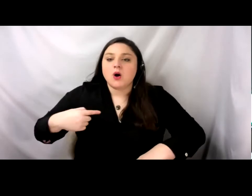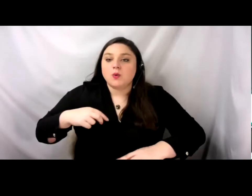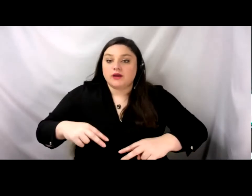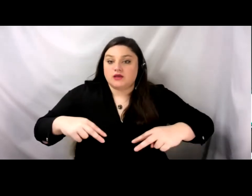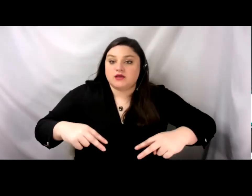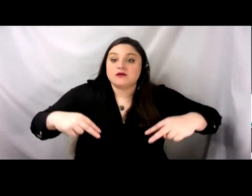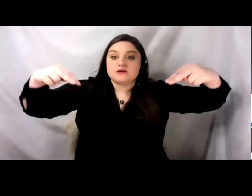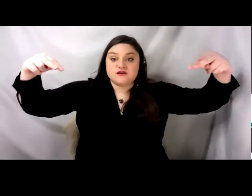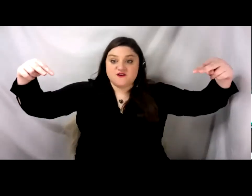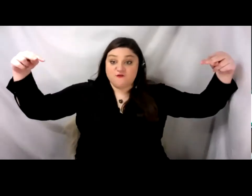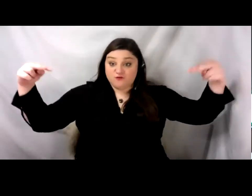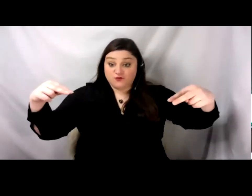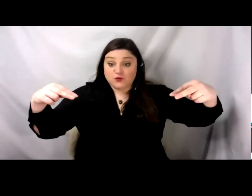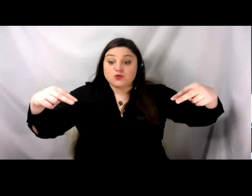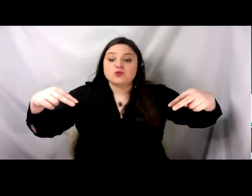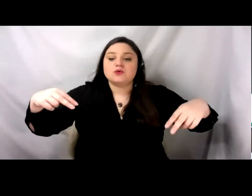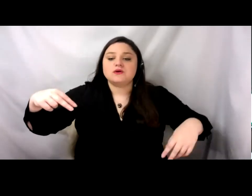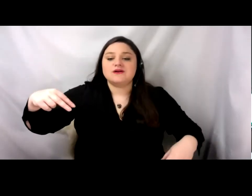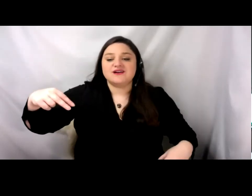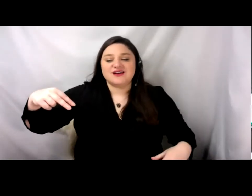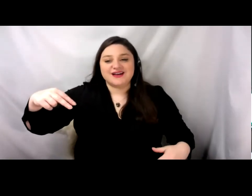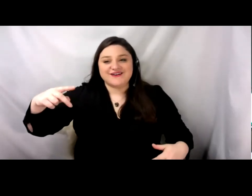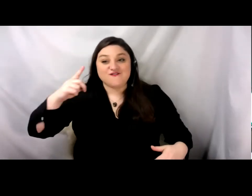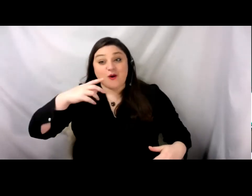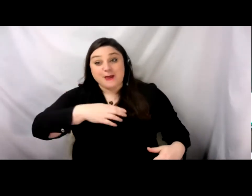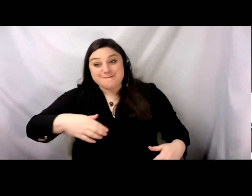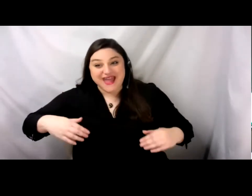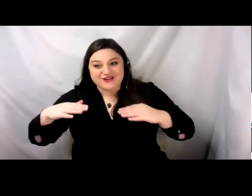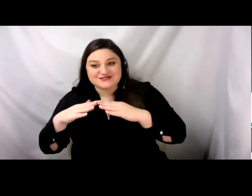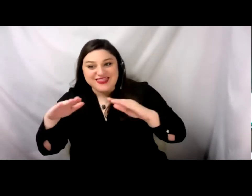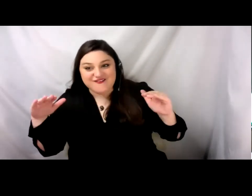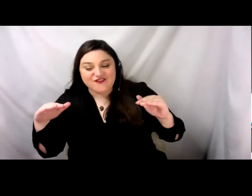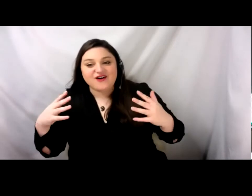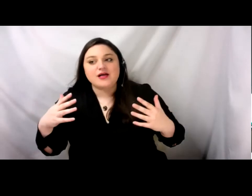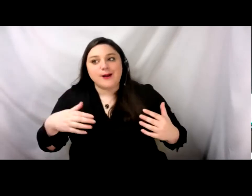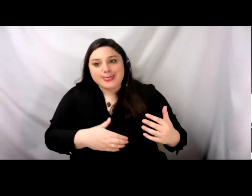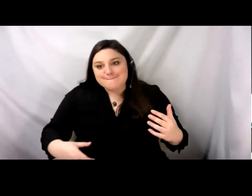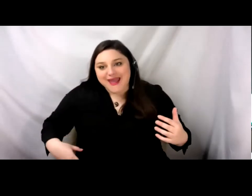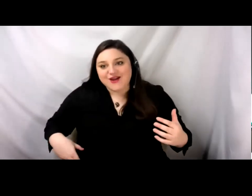When a decision has to be made, the mayor prioritizes public health